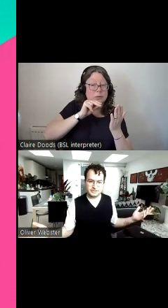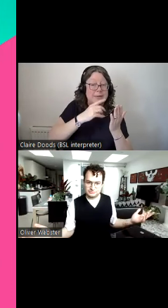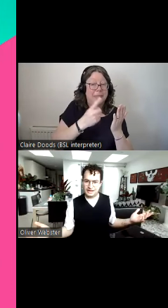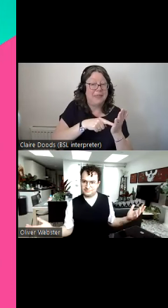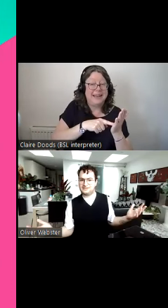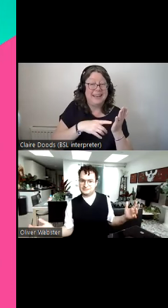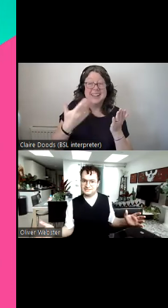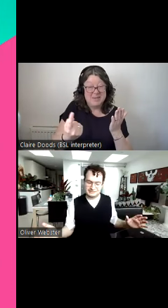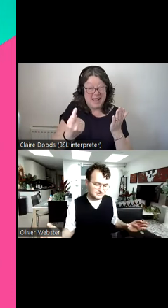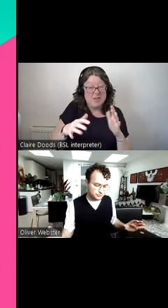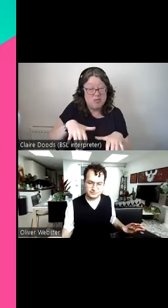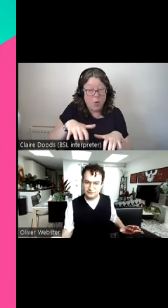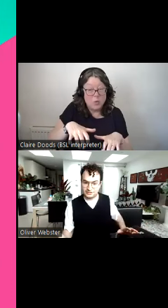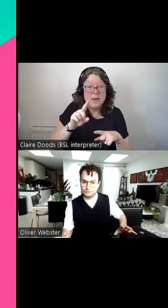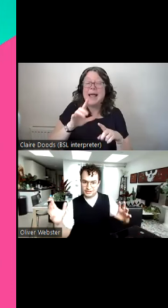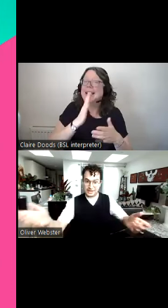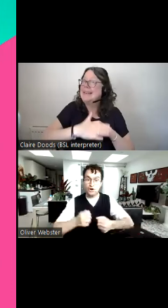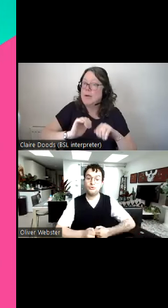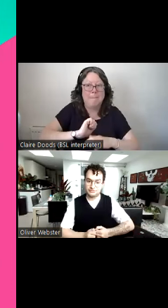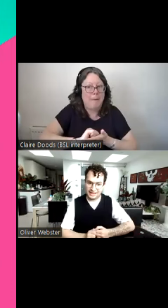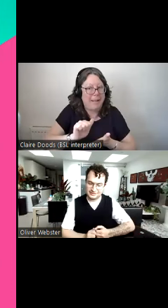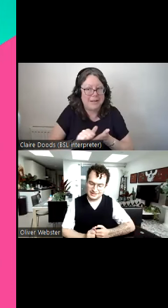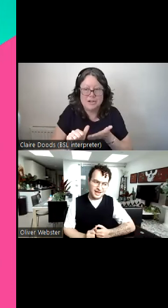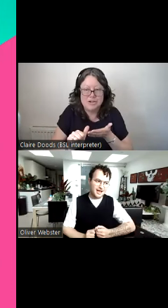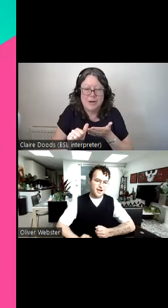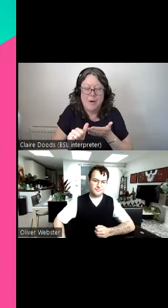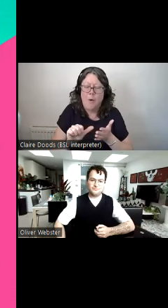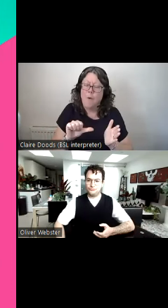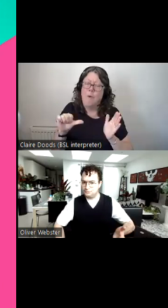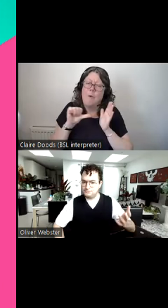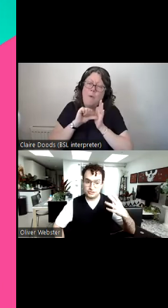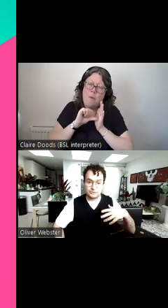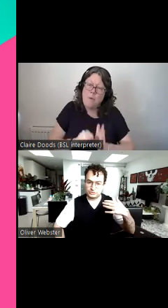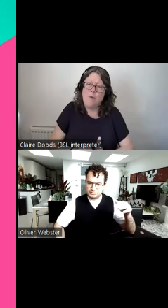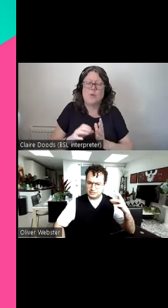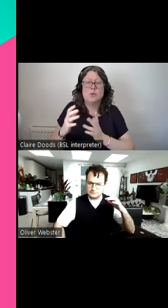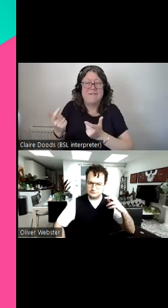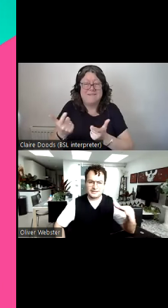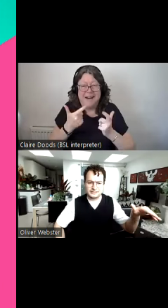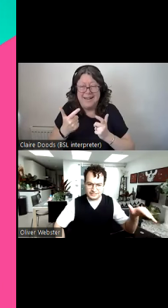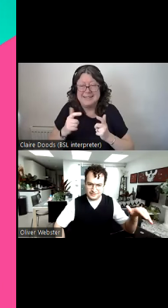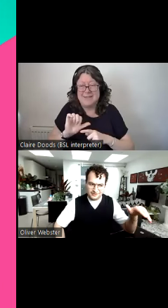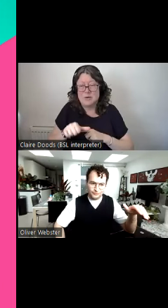We had a bit of a tough time trying to get hold of that because it was a fantasy author.